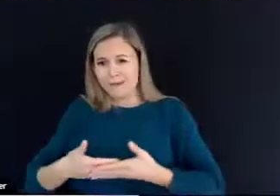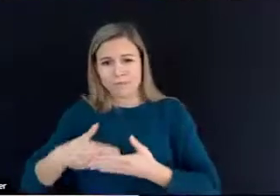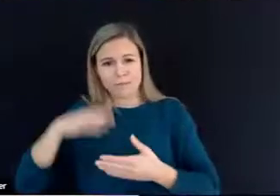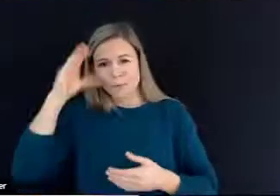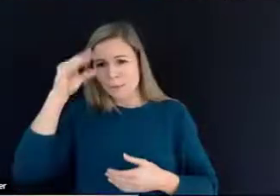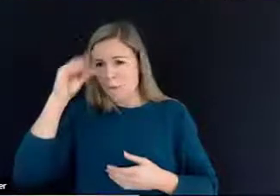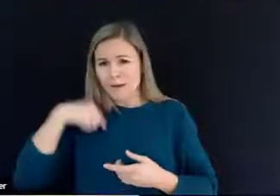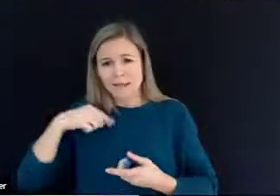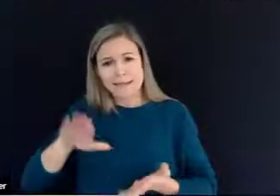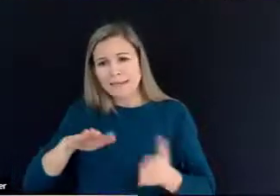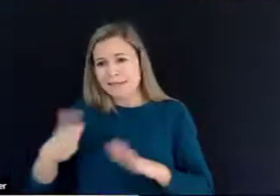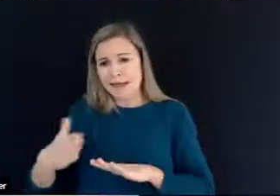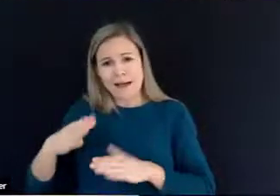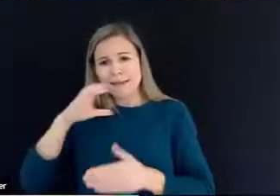and he was very severely affected.